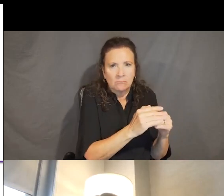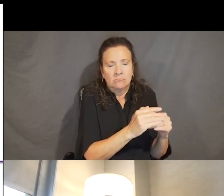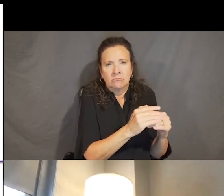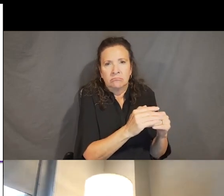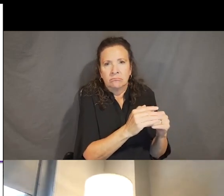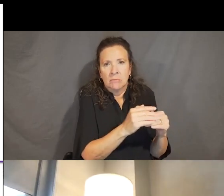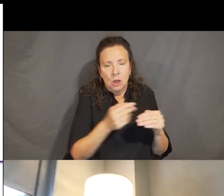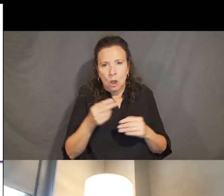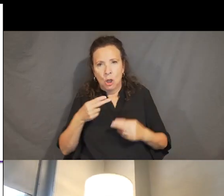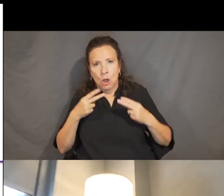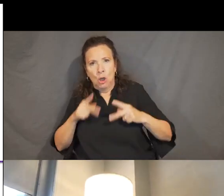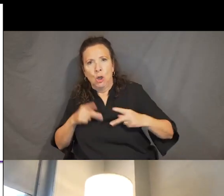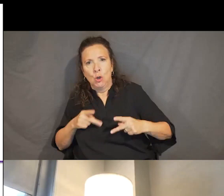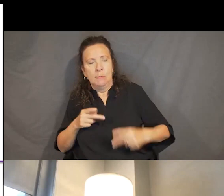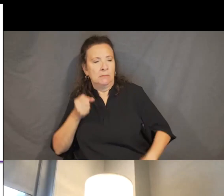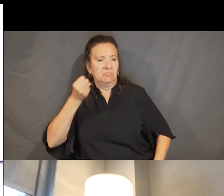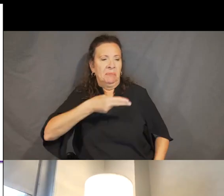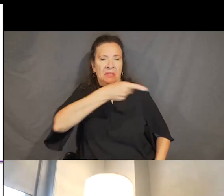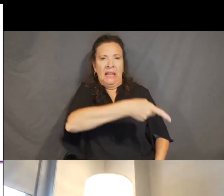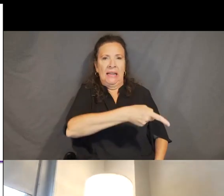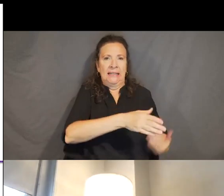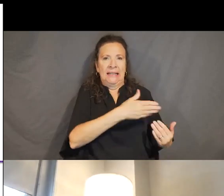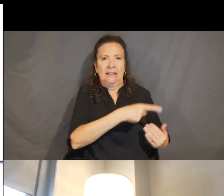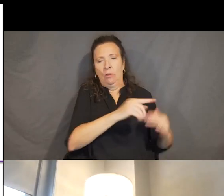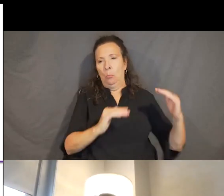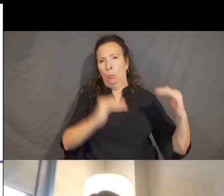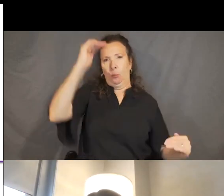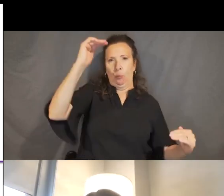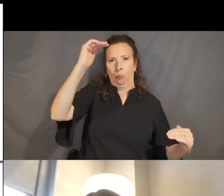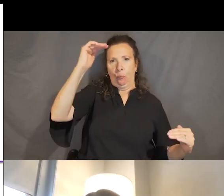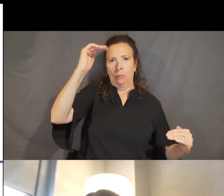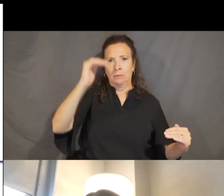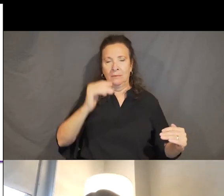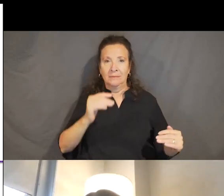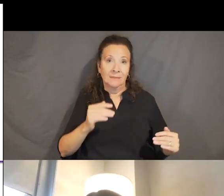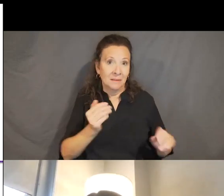kind of makes us feel a little better, right, we are not about to be replaced by robots. It can